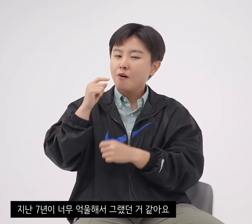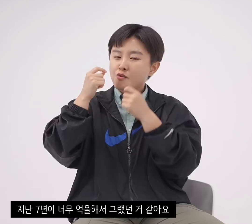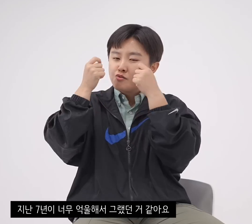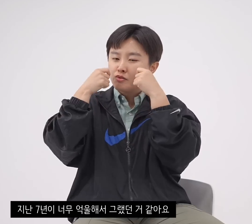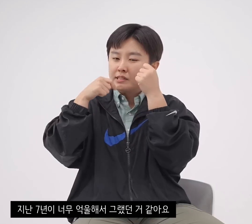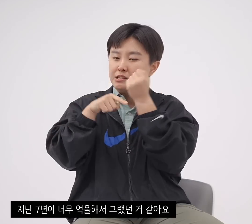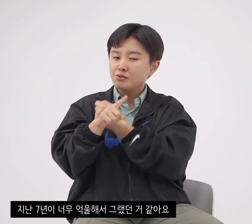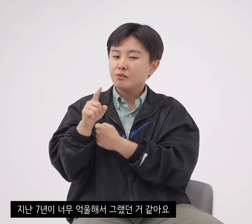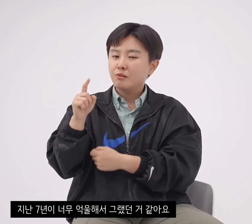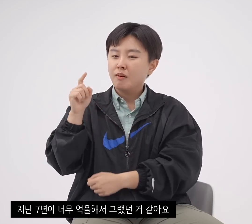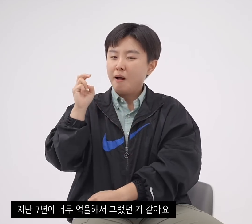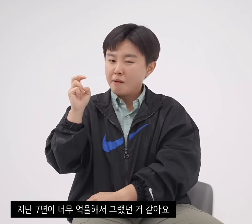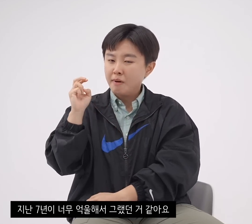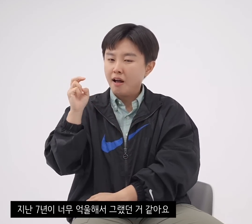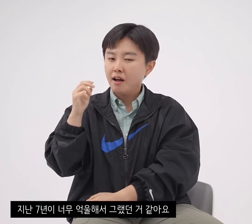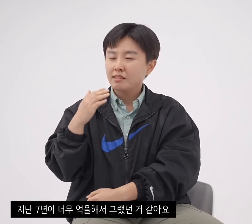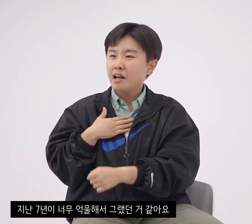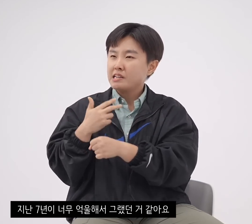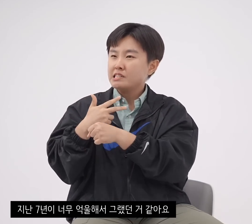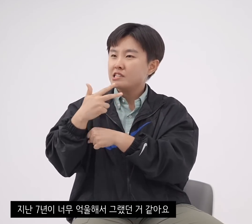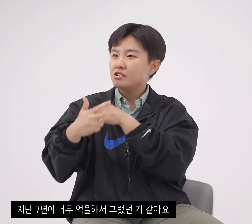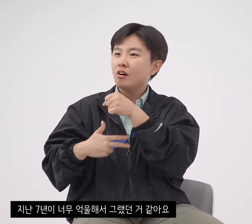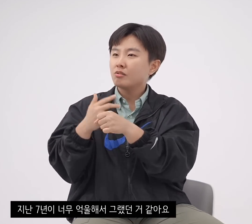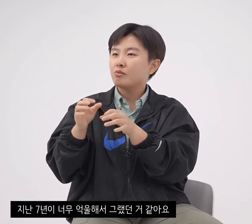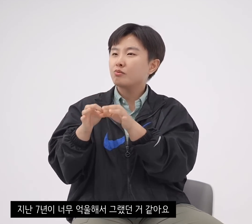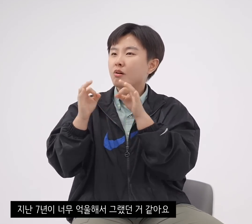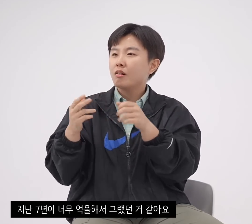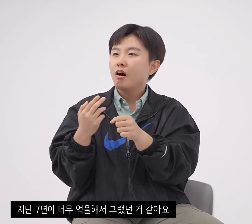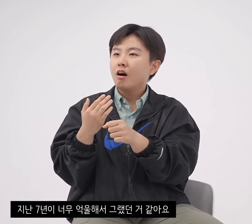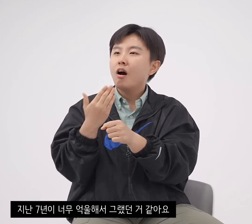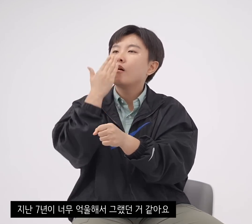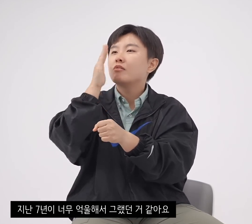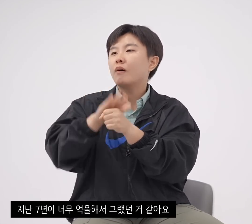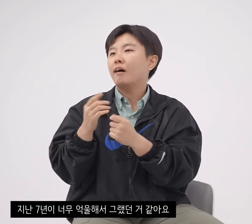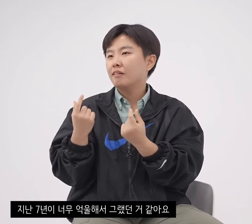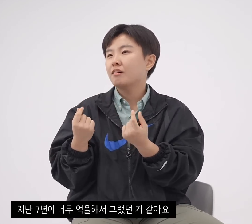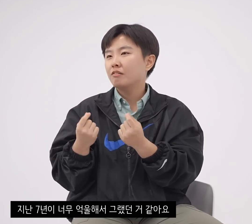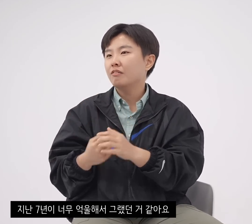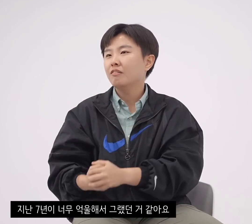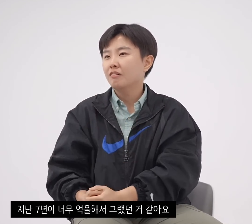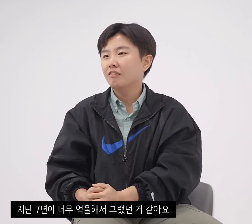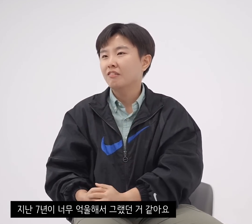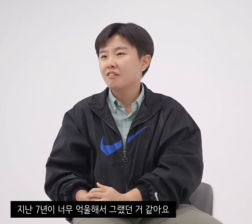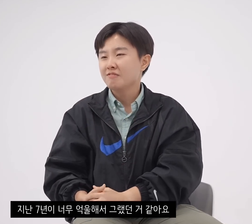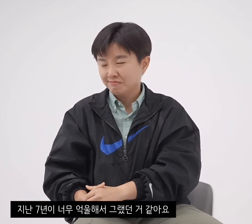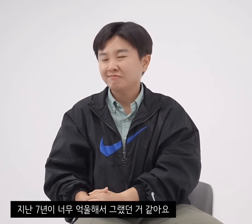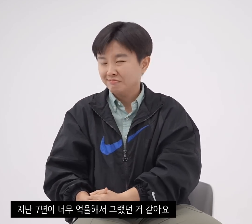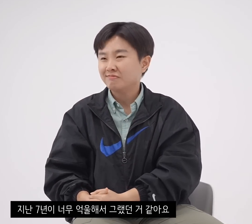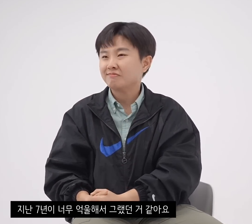The past 7 years have been so great. I think I did it because I felt unfair.